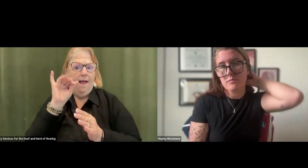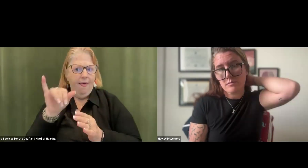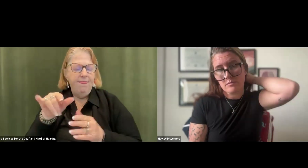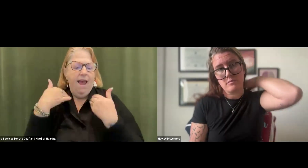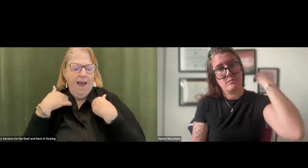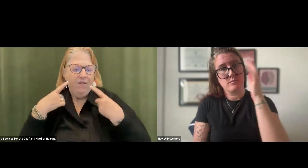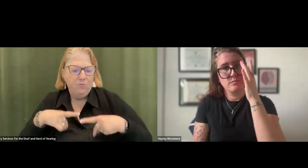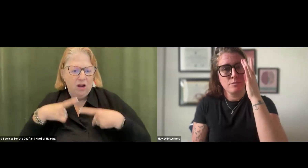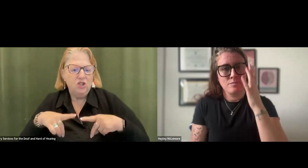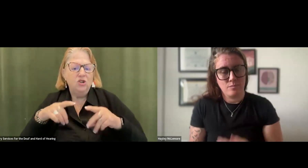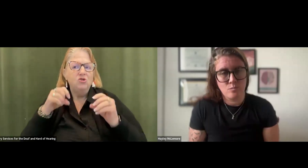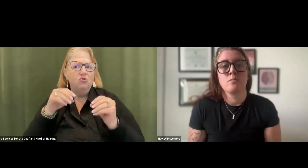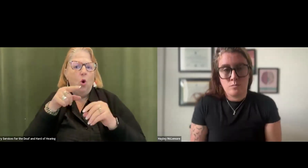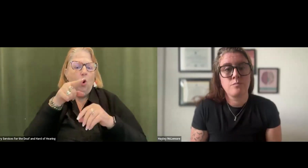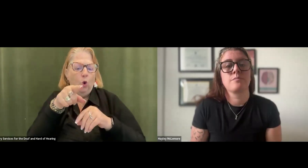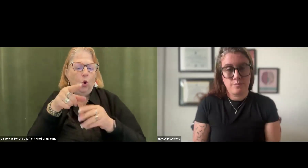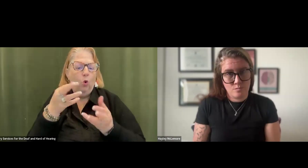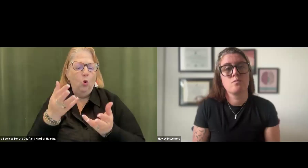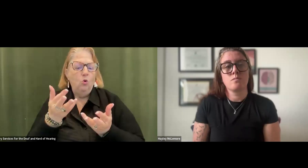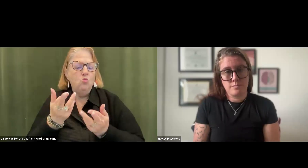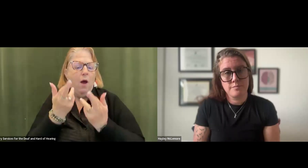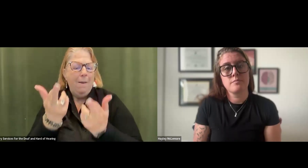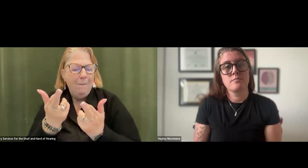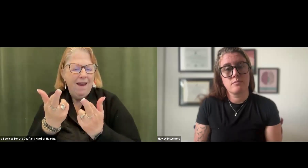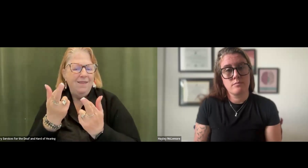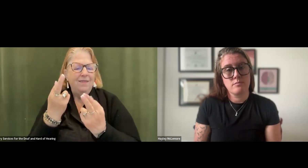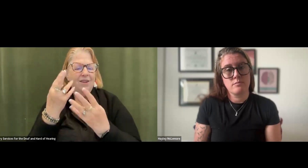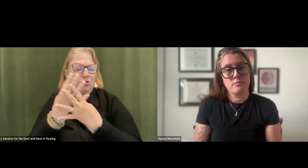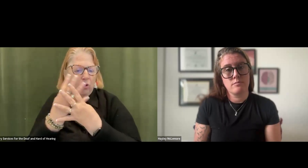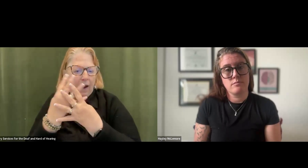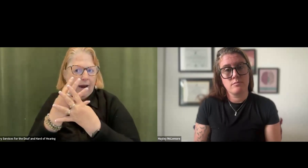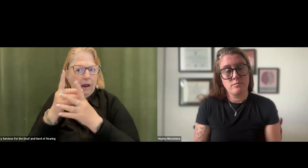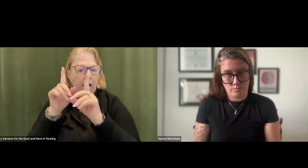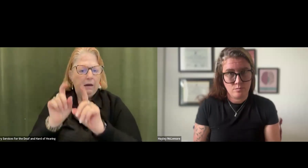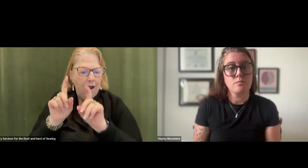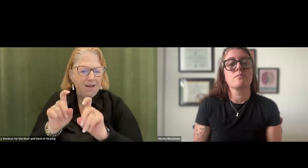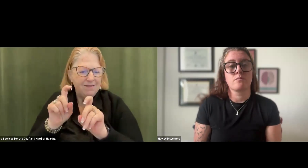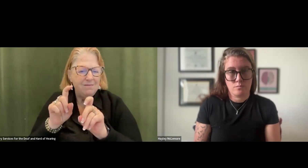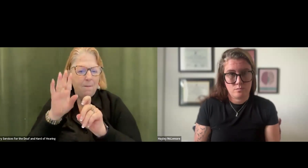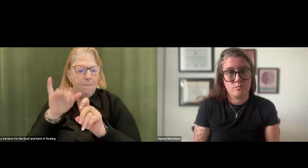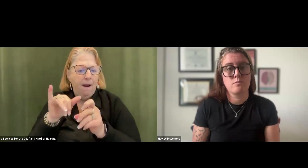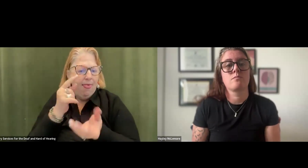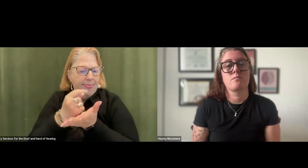[Interpreter for Brenda] So Brenda's saying: Okay, yeah. So once someone finds out that they have depression then you're able to recommend them for screening